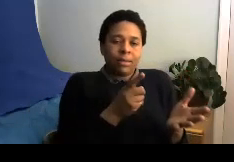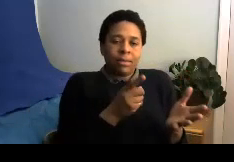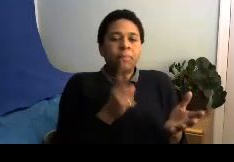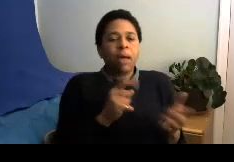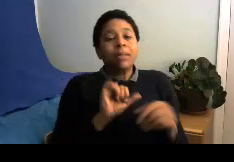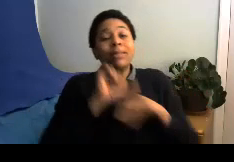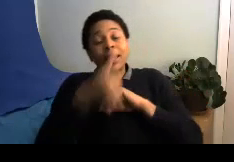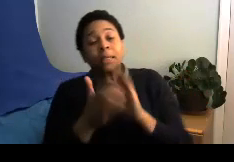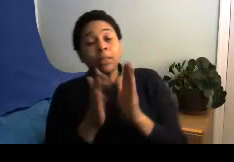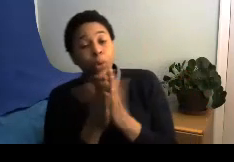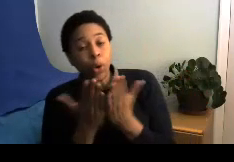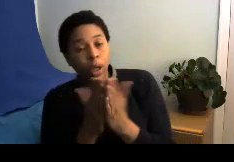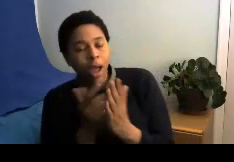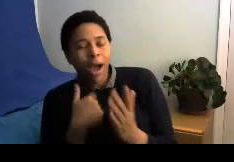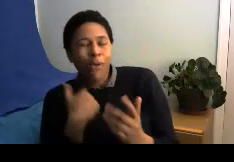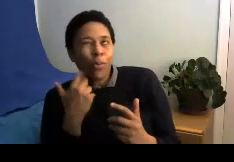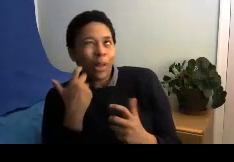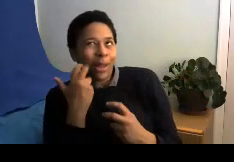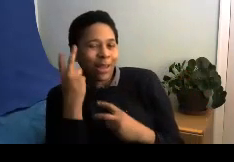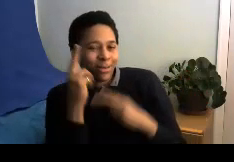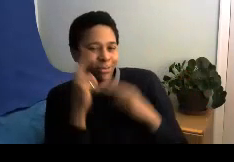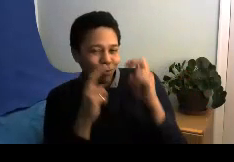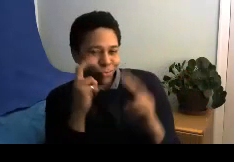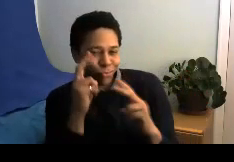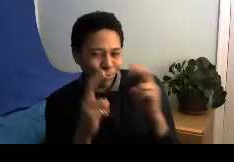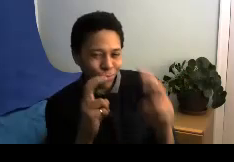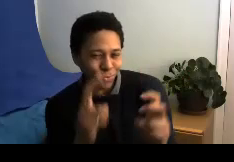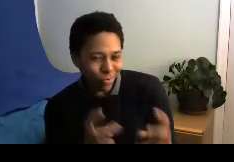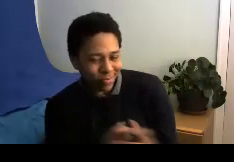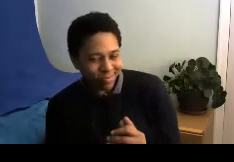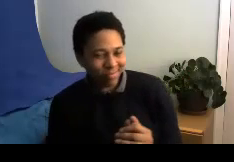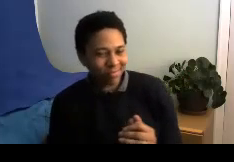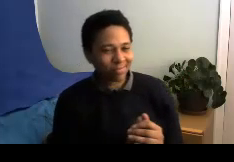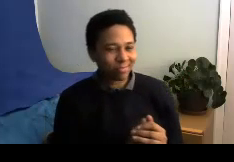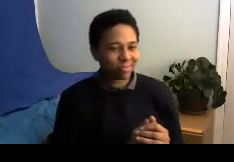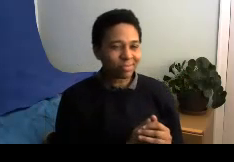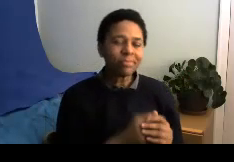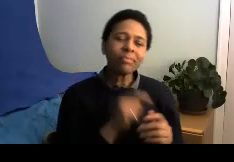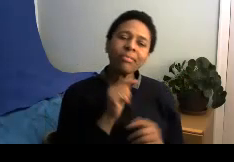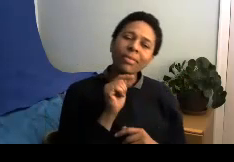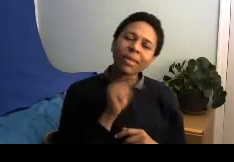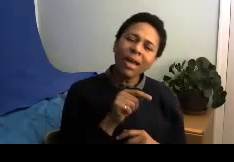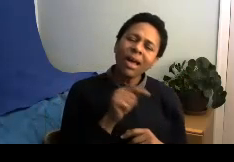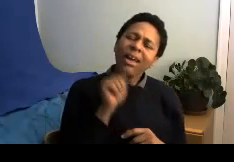Dan: I mean, that was a, that's another thing we could spend ages talking about is the centrality of music in the